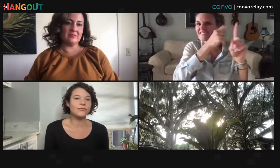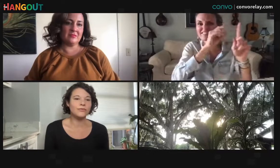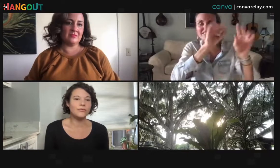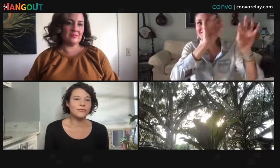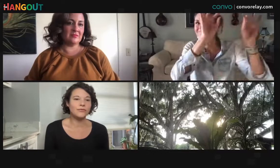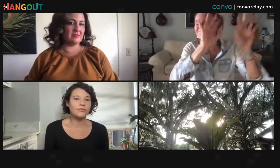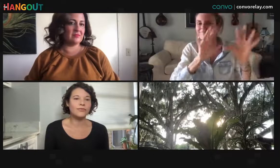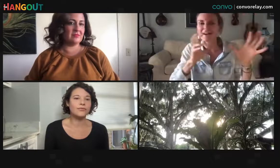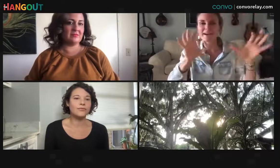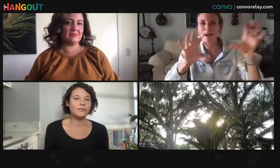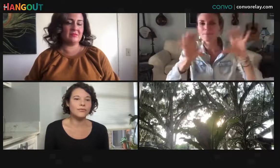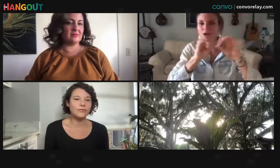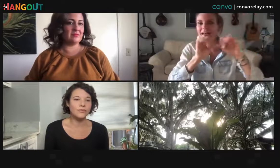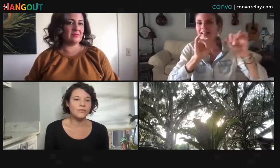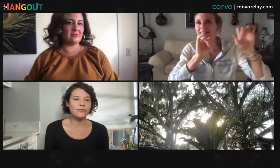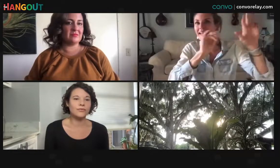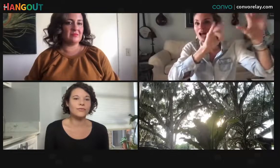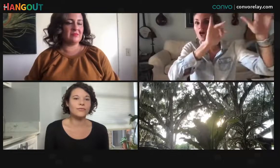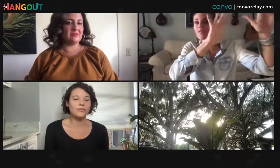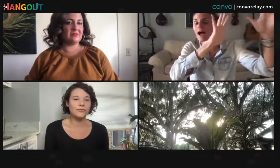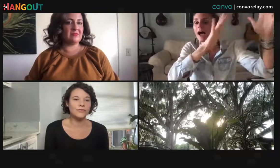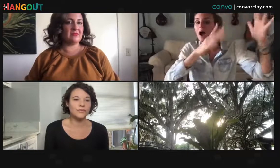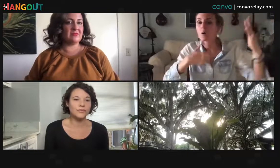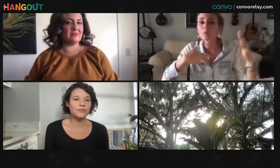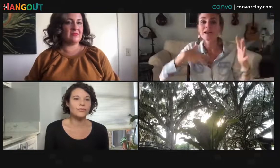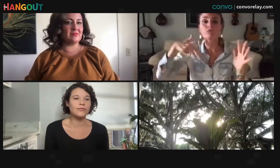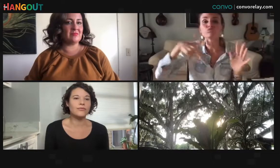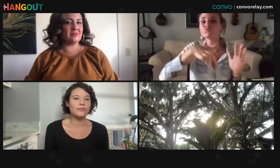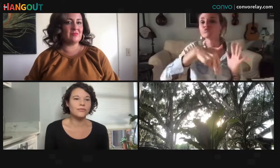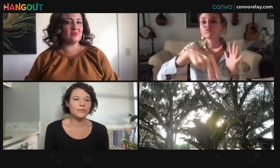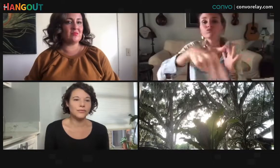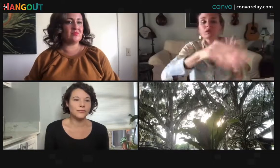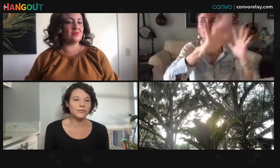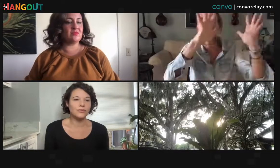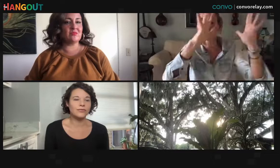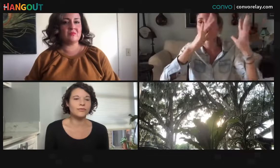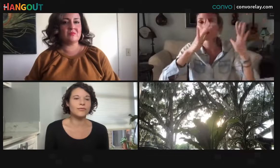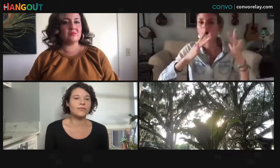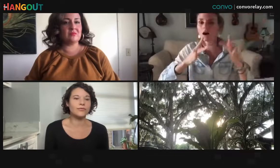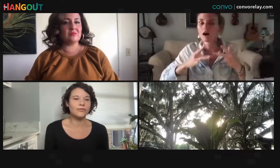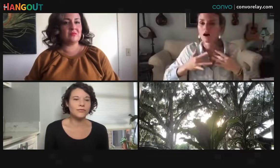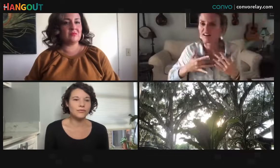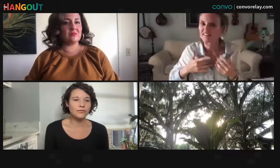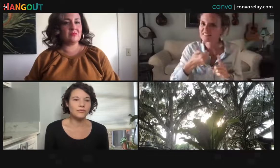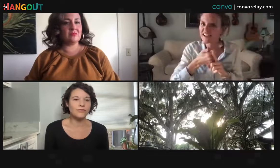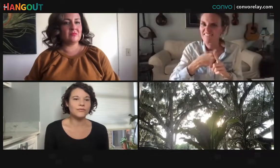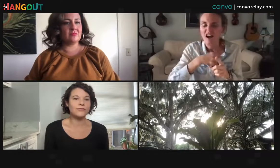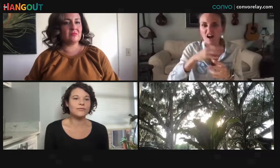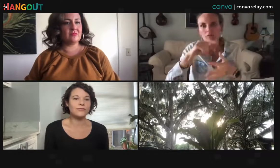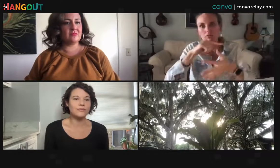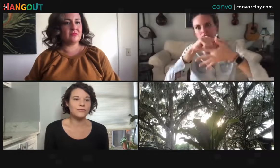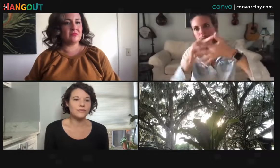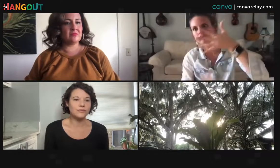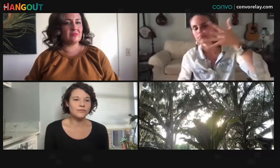phytocytes that's a chemical that is found in the air when you're walking through the trees the trees give them off